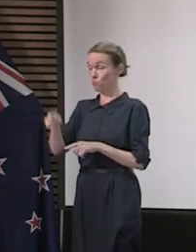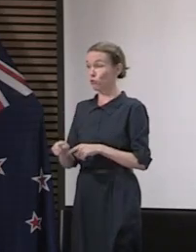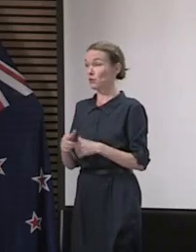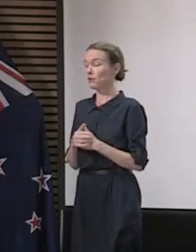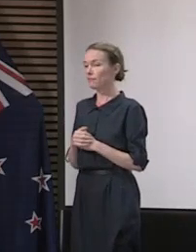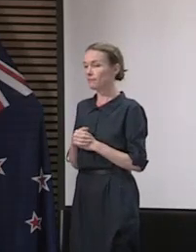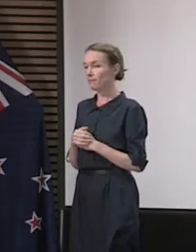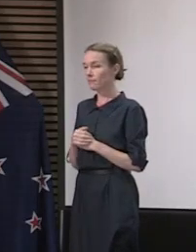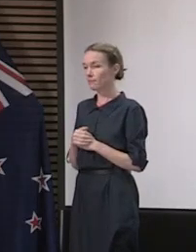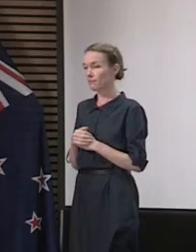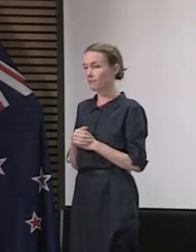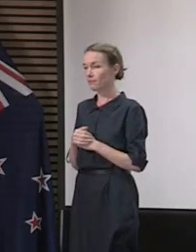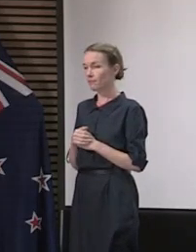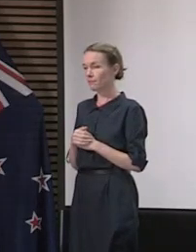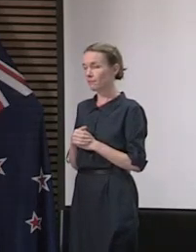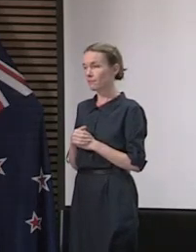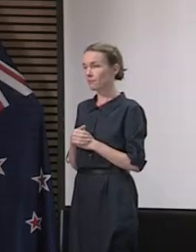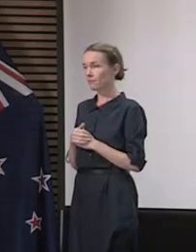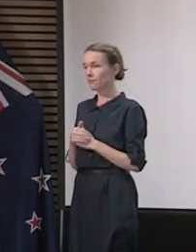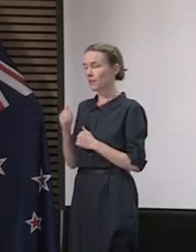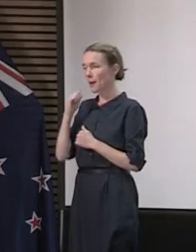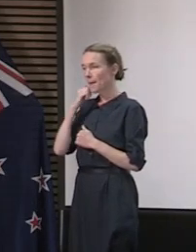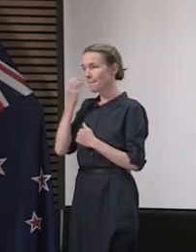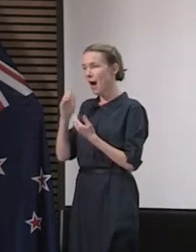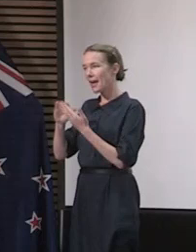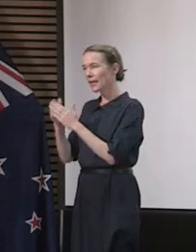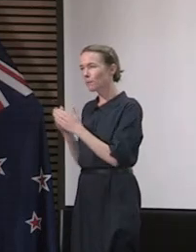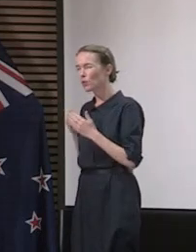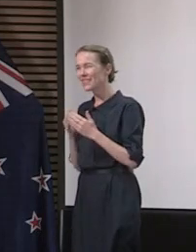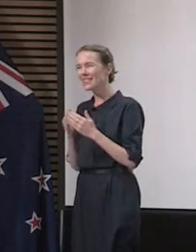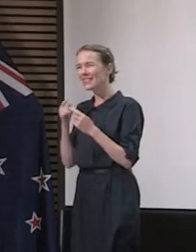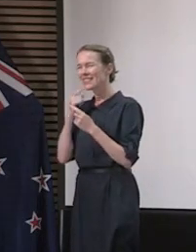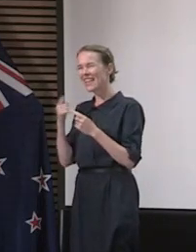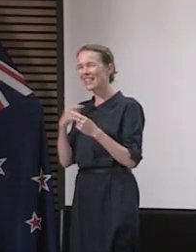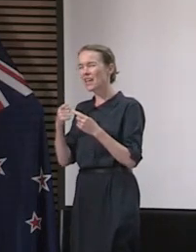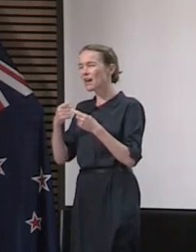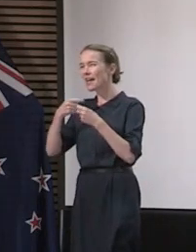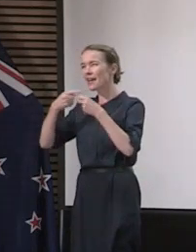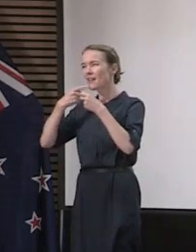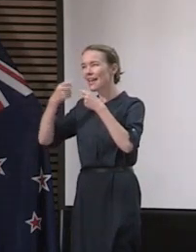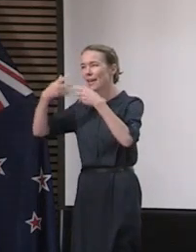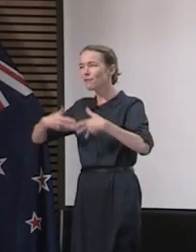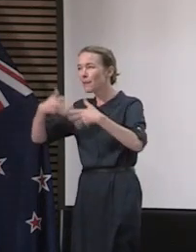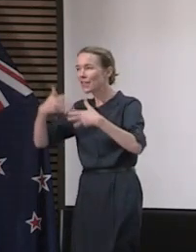approached us - people in the Maori community have approached us asking why there